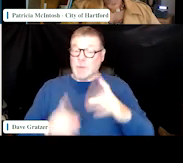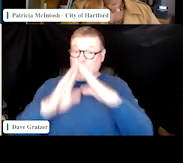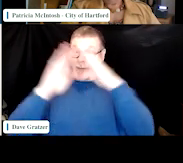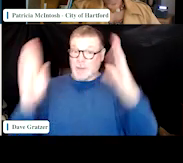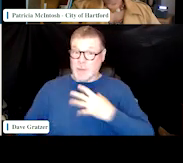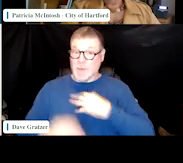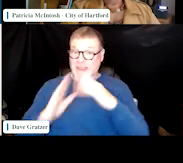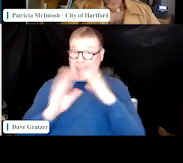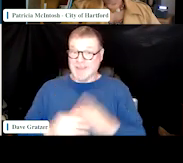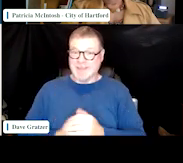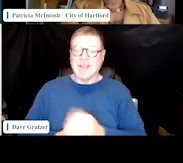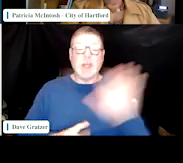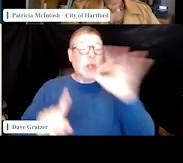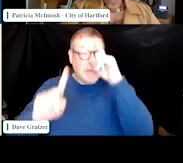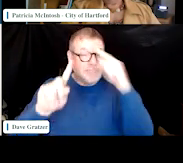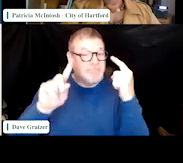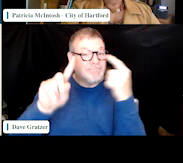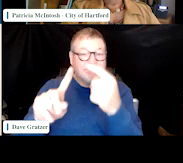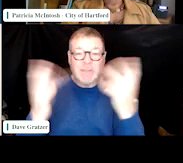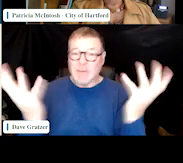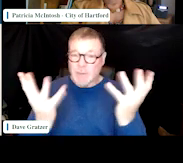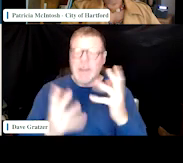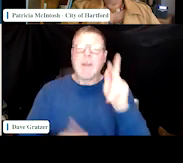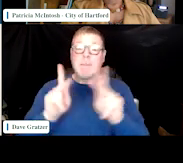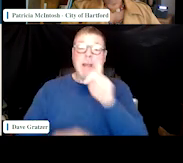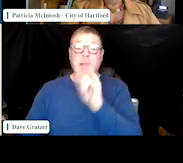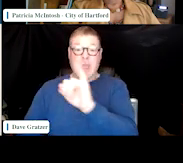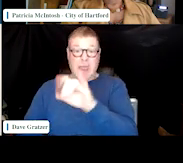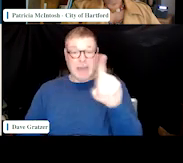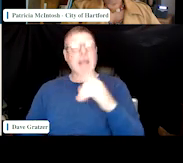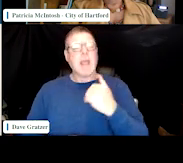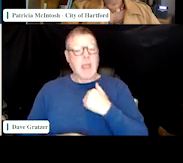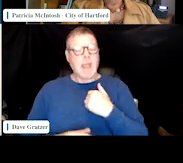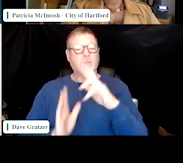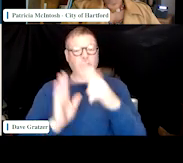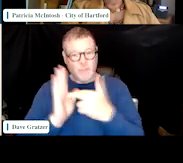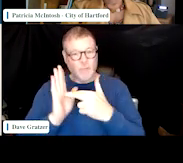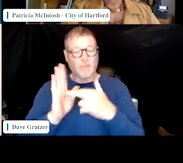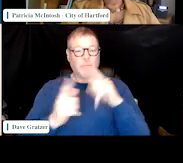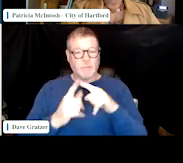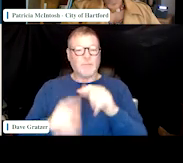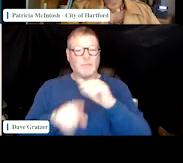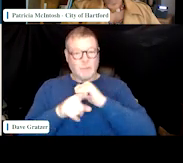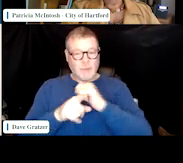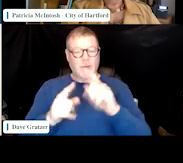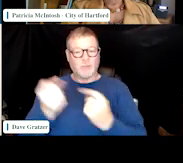Her mission is to ensure that people with IDD have a platform and the training they need to advocate for themselves,